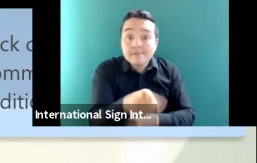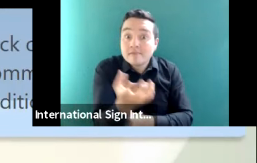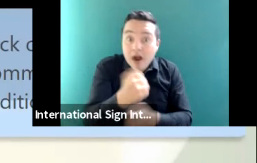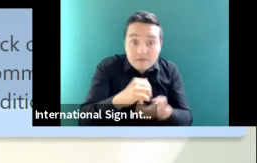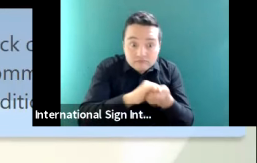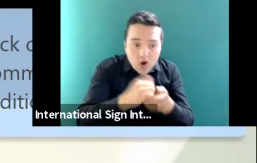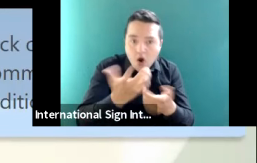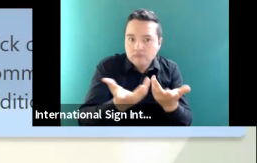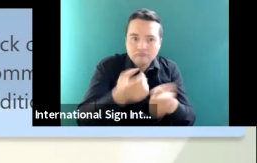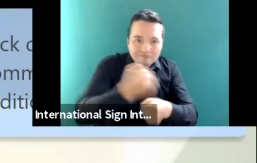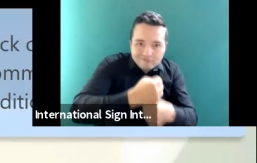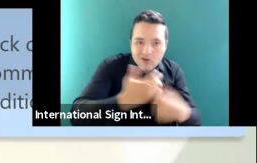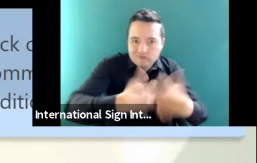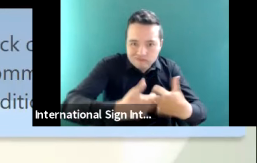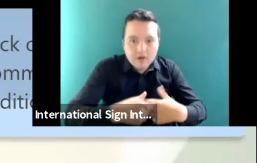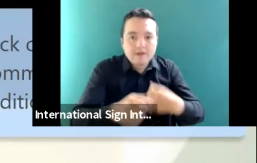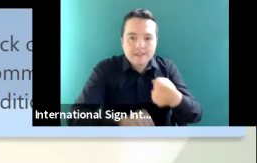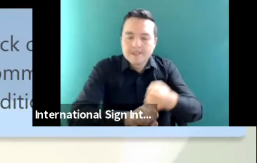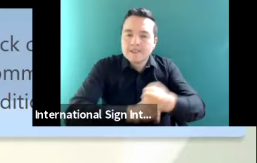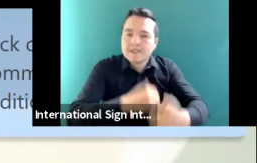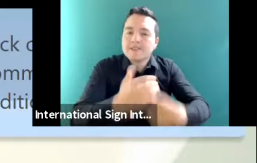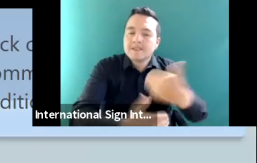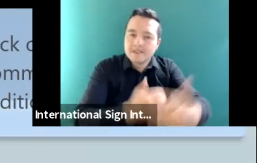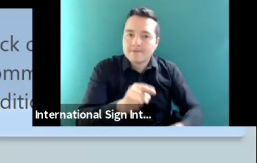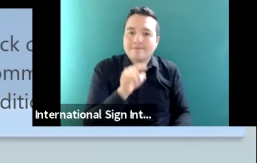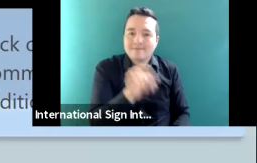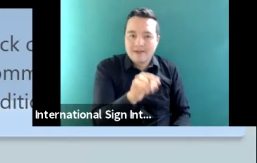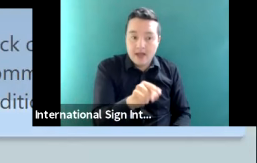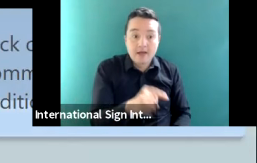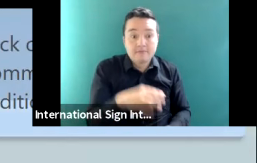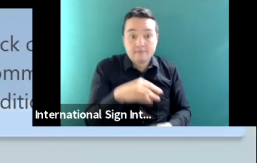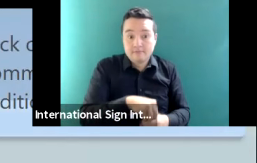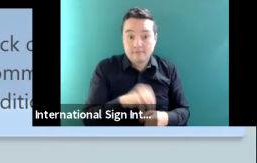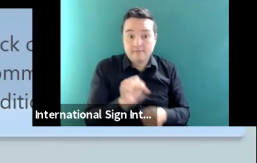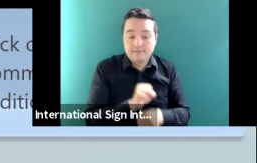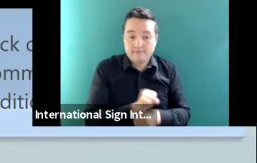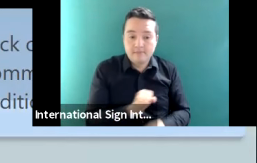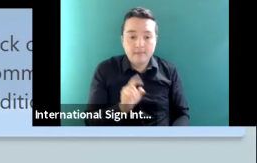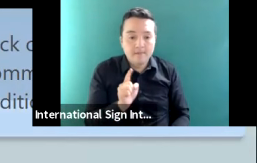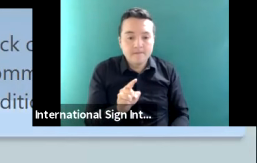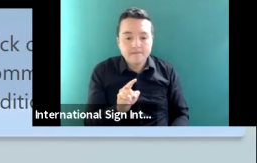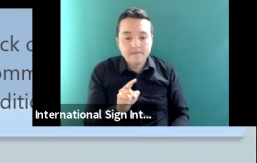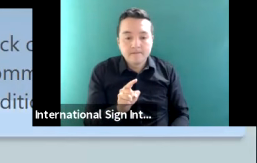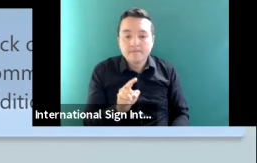In this program, we are choosing potential people with disabilities that can be trained and employed and applying the best practices on them.